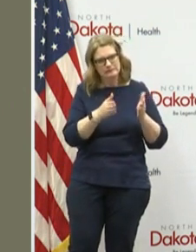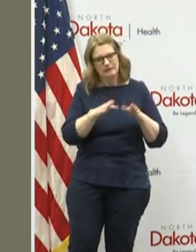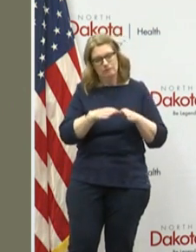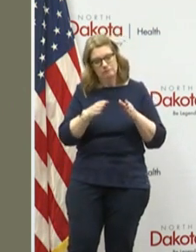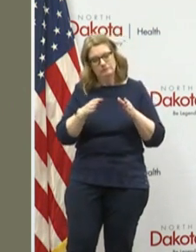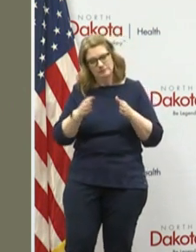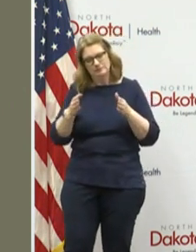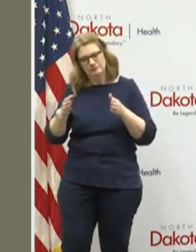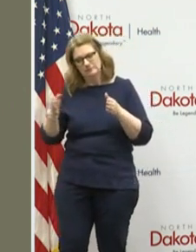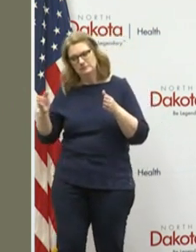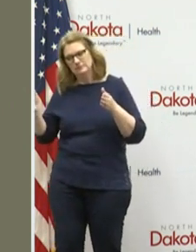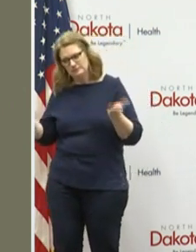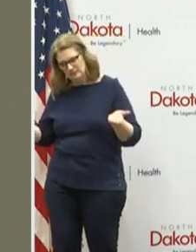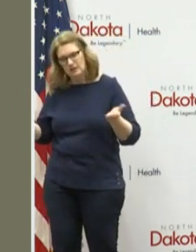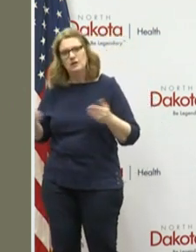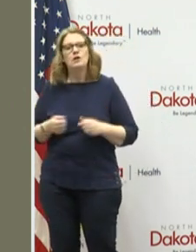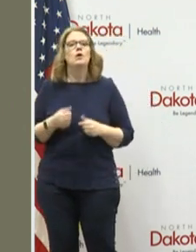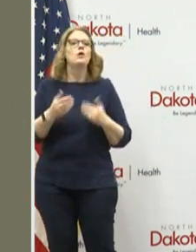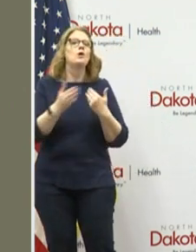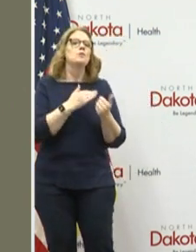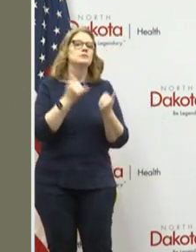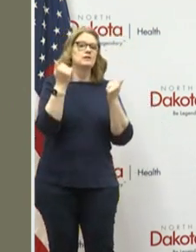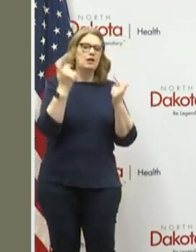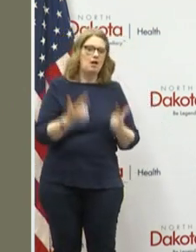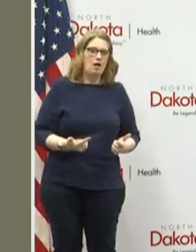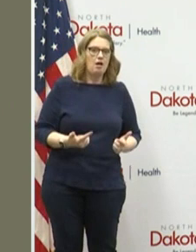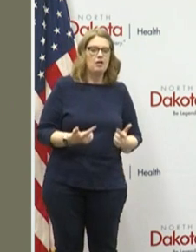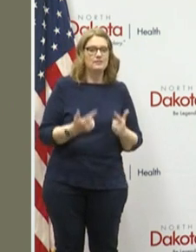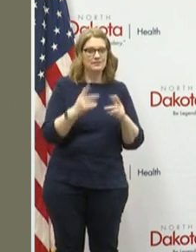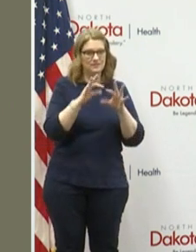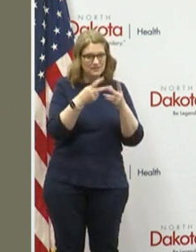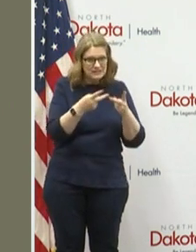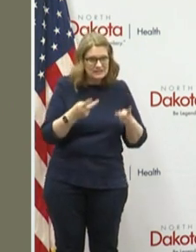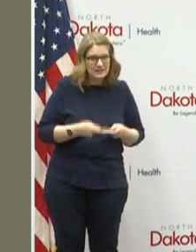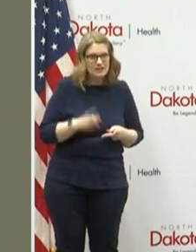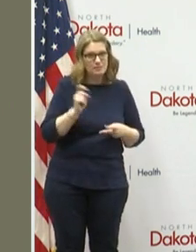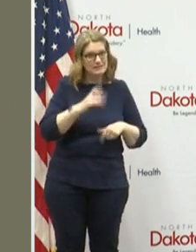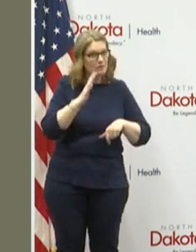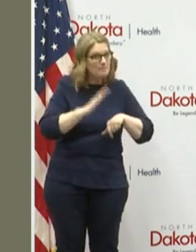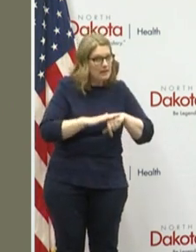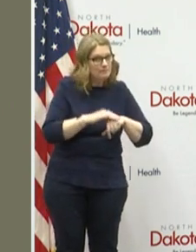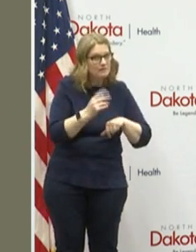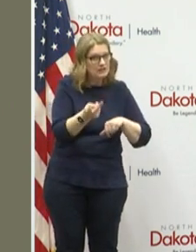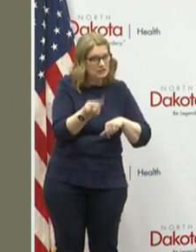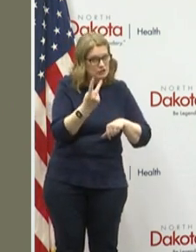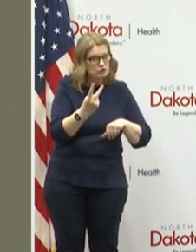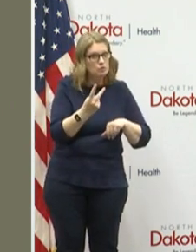WE WILL USE A PHASED STRATEGY APPROACH TO RELAX RESTRICTIONS IN THE ASSISTED FACILITIES AND